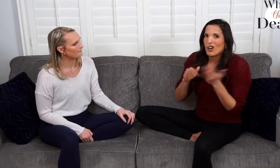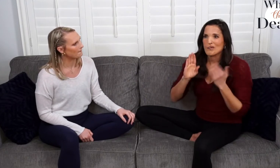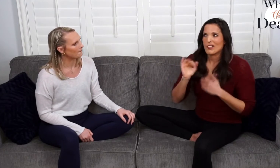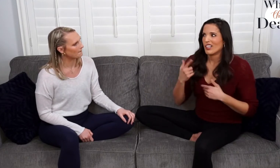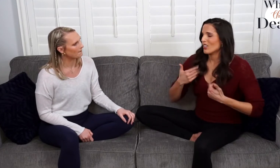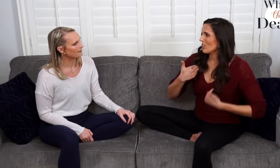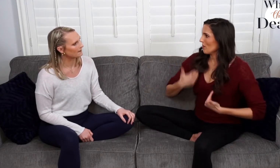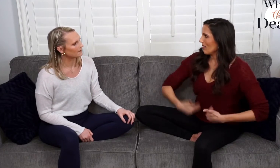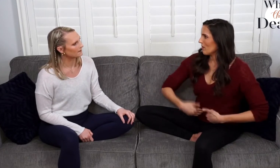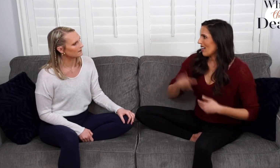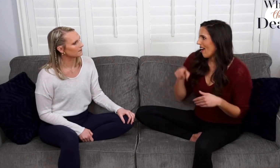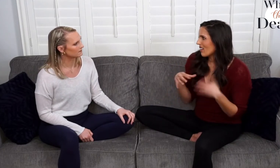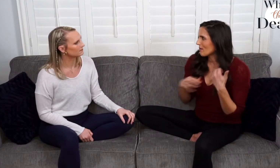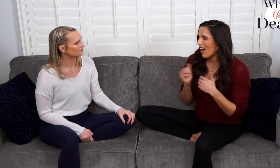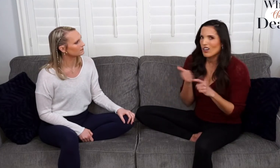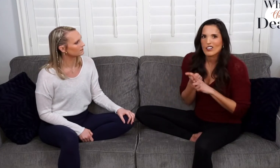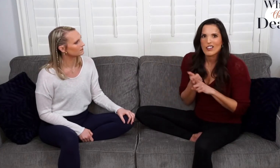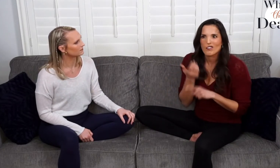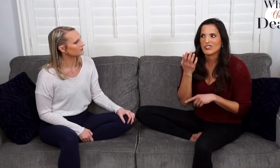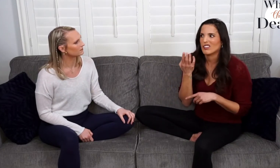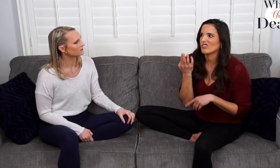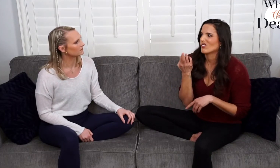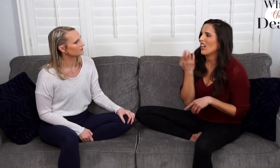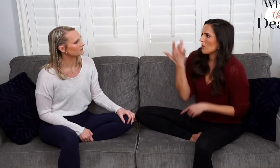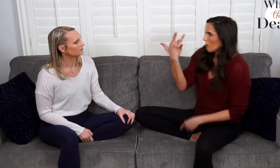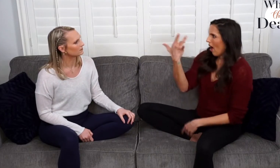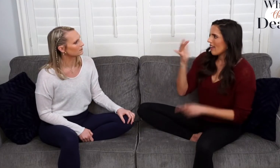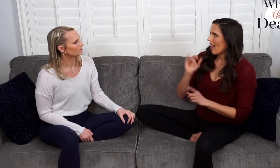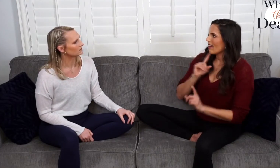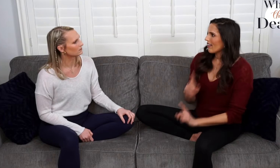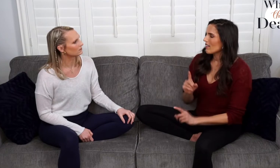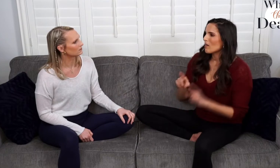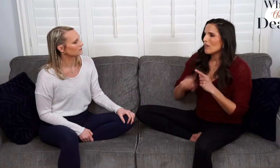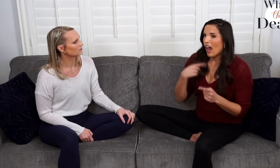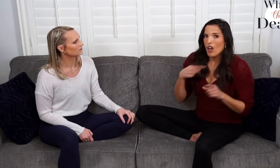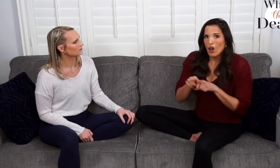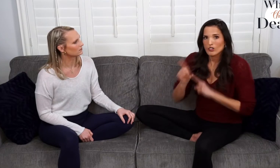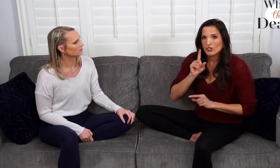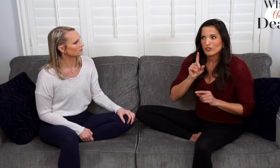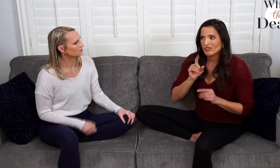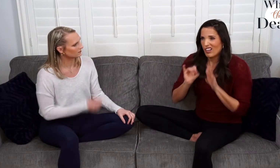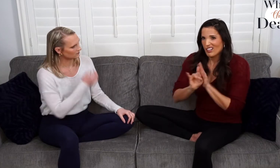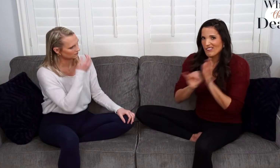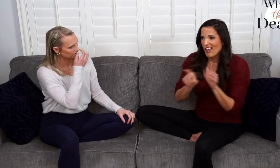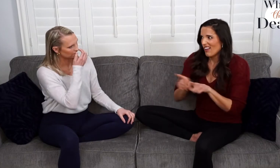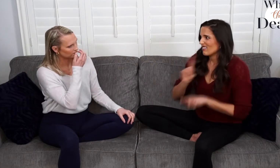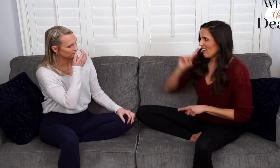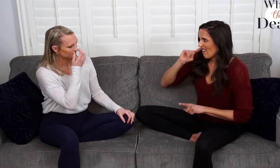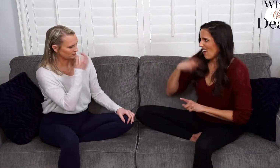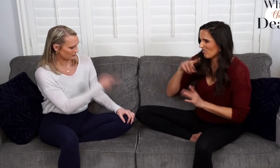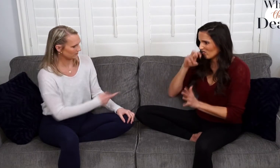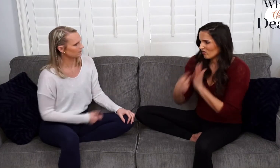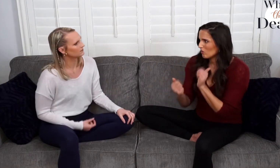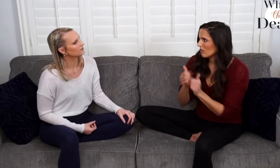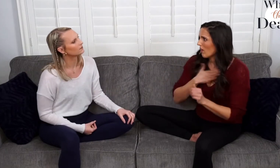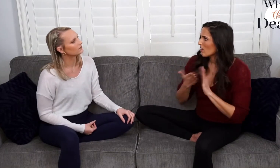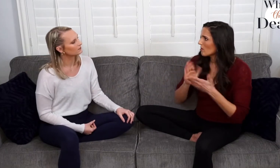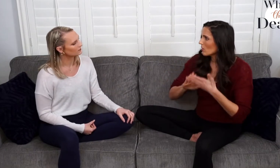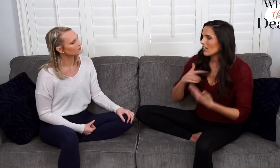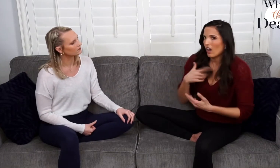I think it's a part of being human. We all have to unpack ourselves and figure out why that is but I do identify as Deaf and I am a part of the Deaf community